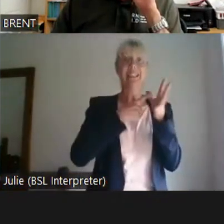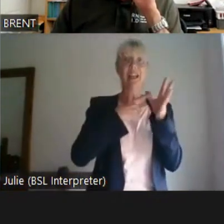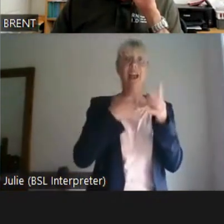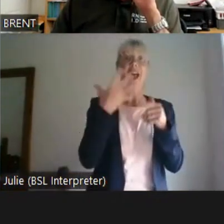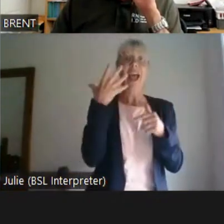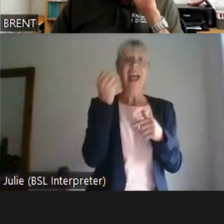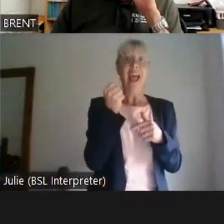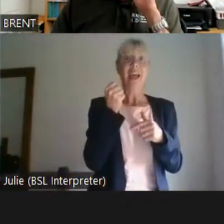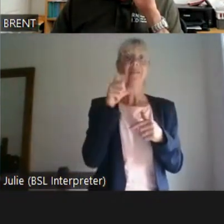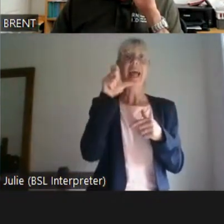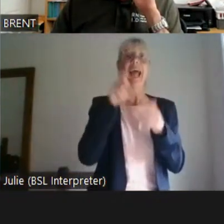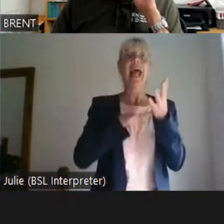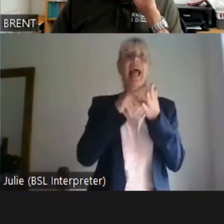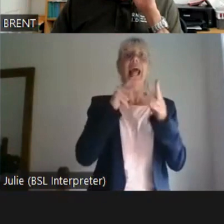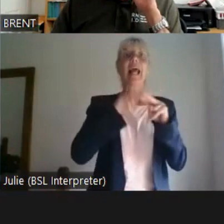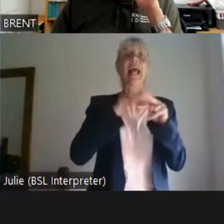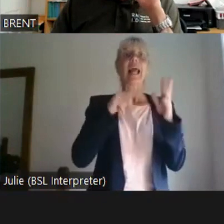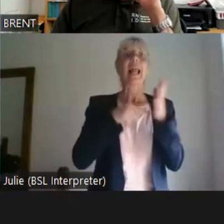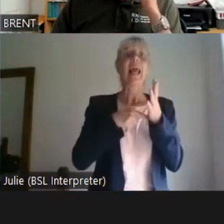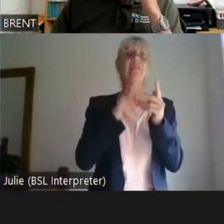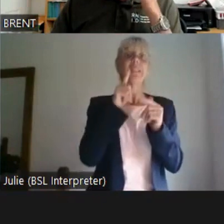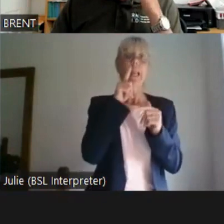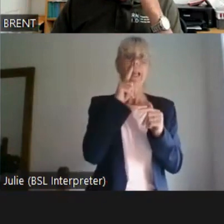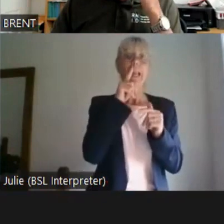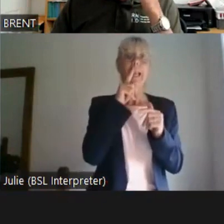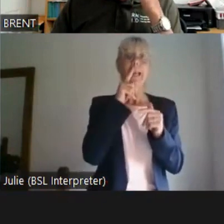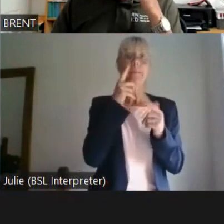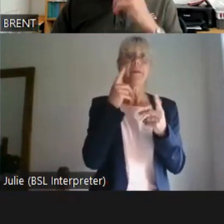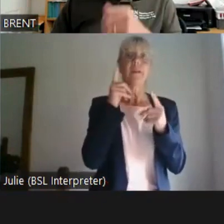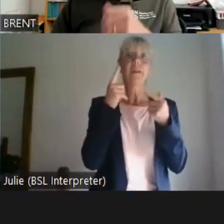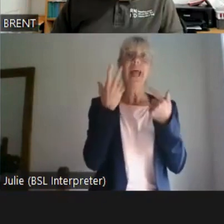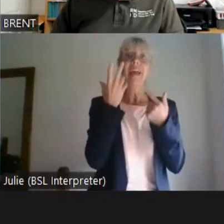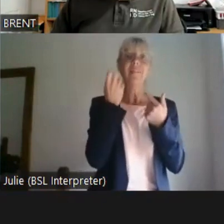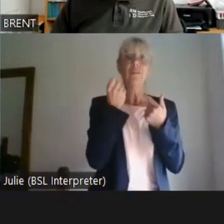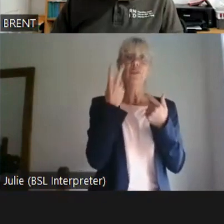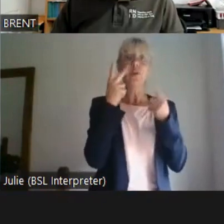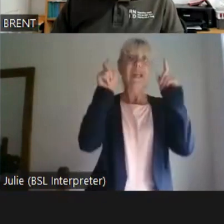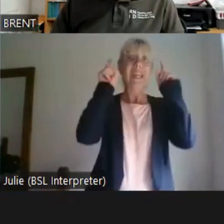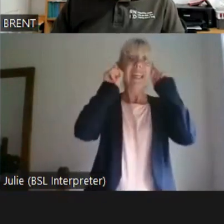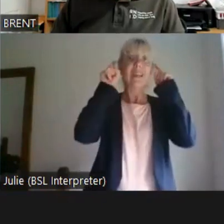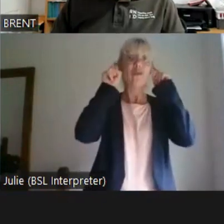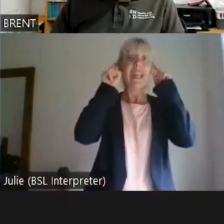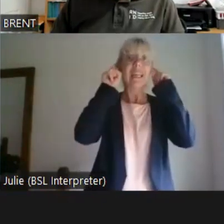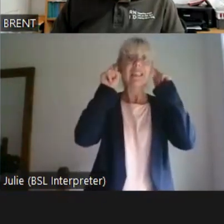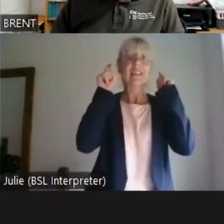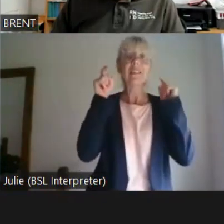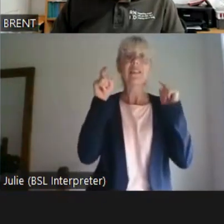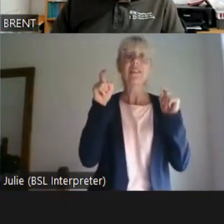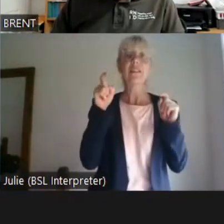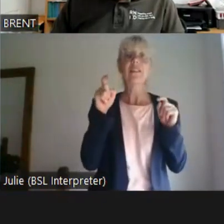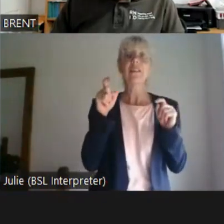one year I'm profoundly deaf in the other I'll wear two hearing aids and I'm just being assessed